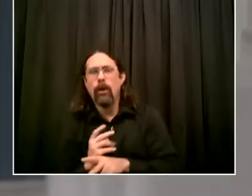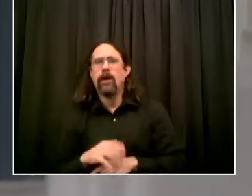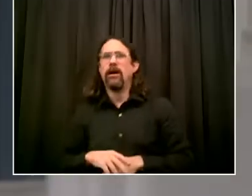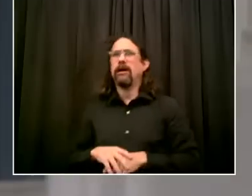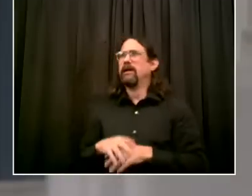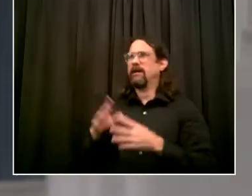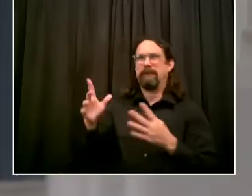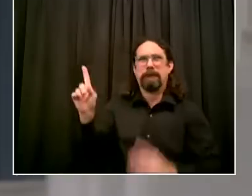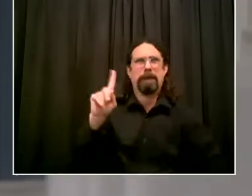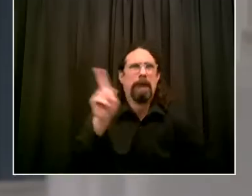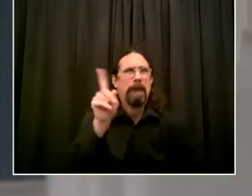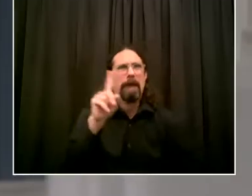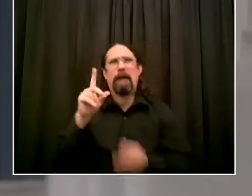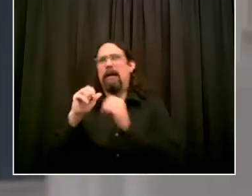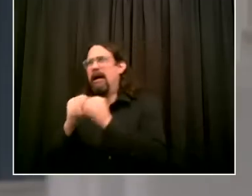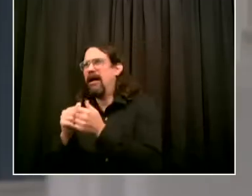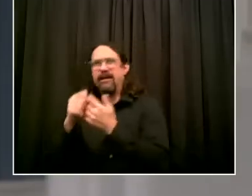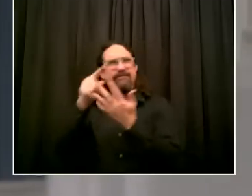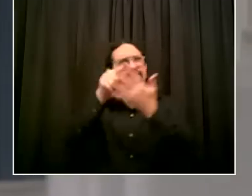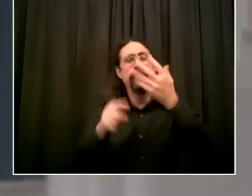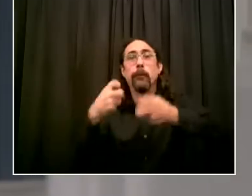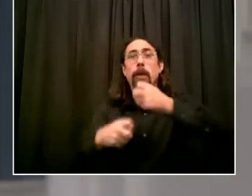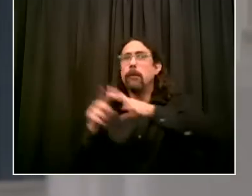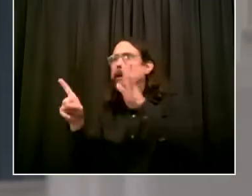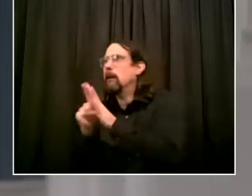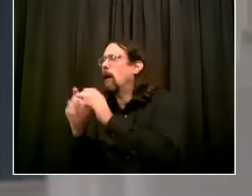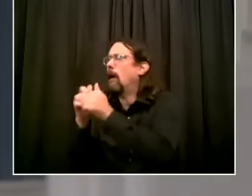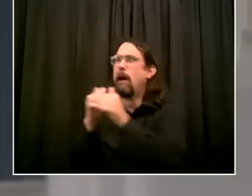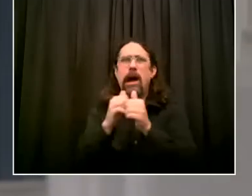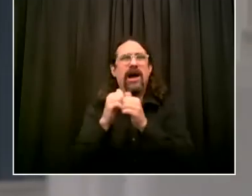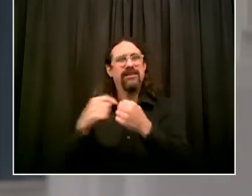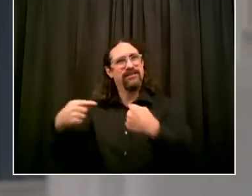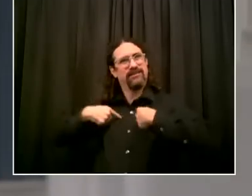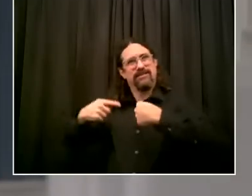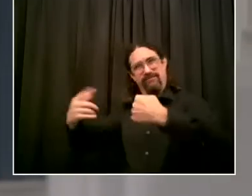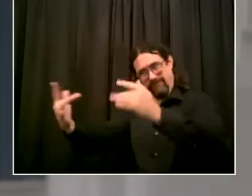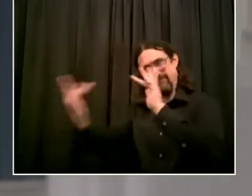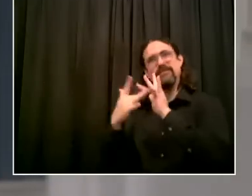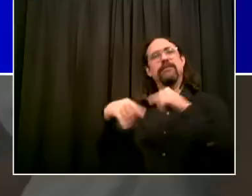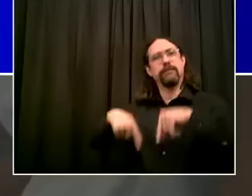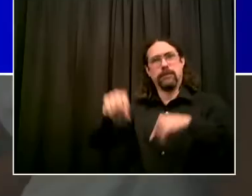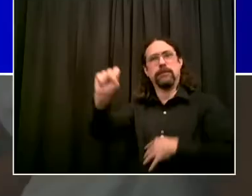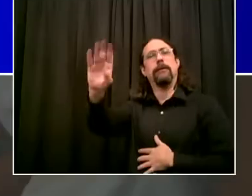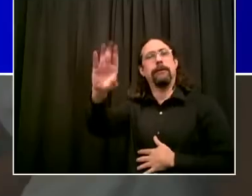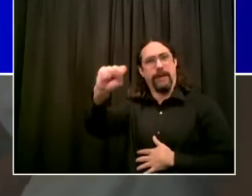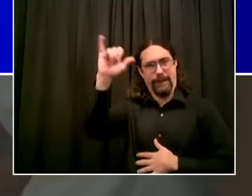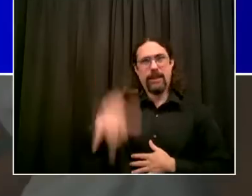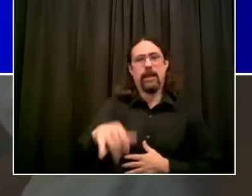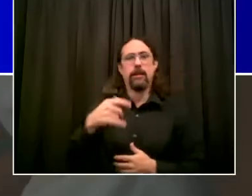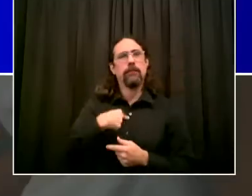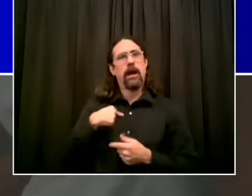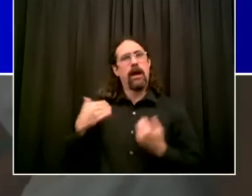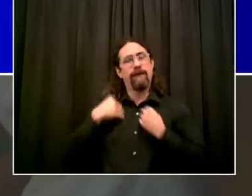INFORMATION THAT YOU NEED.